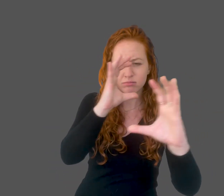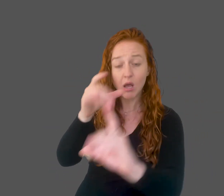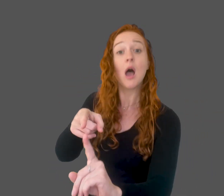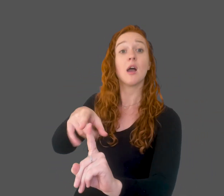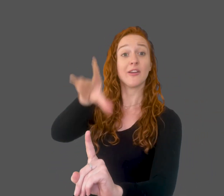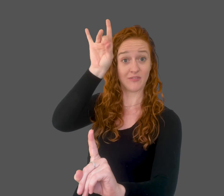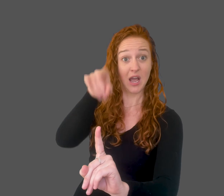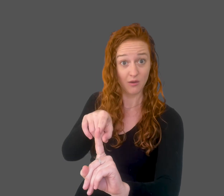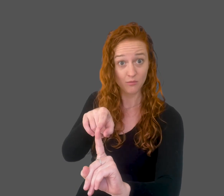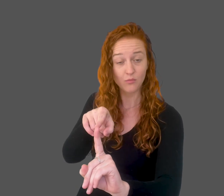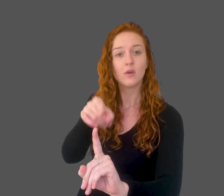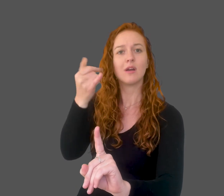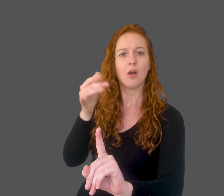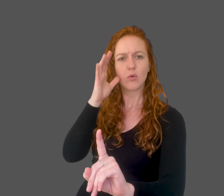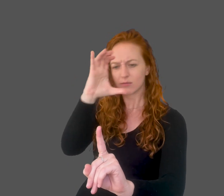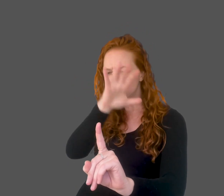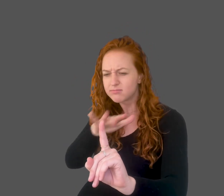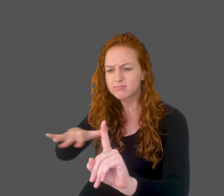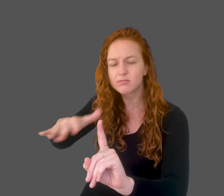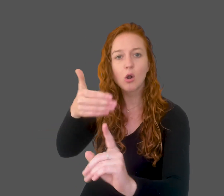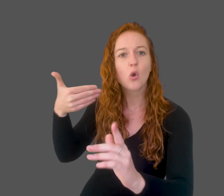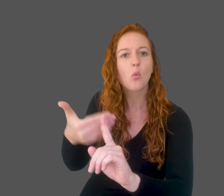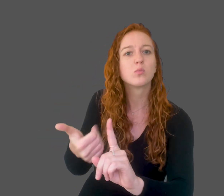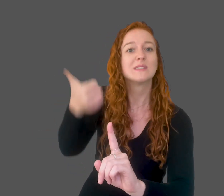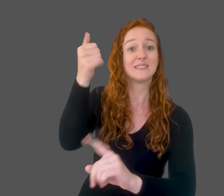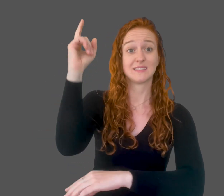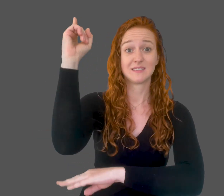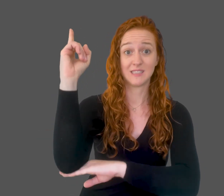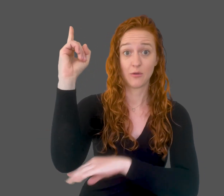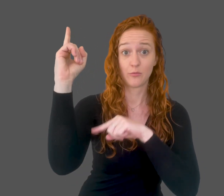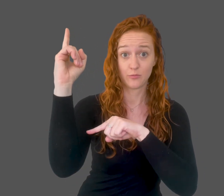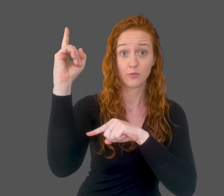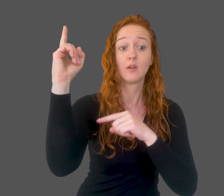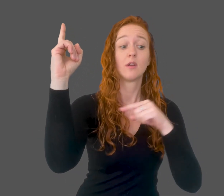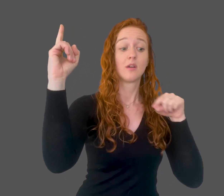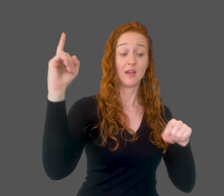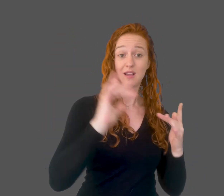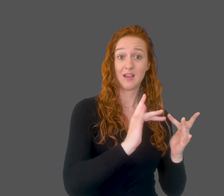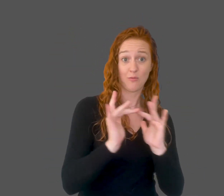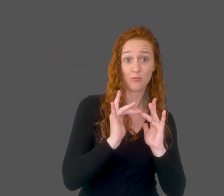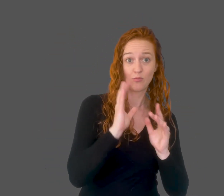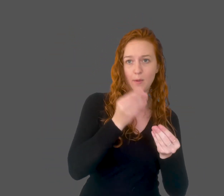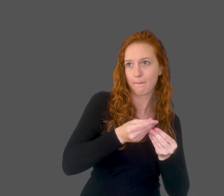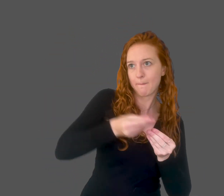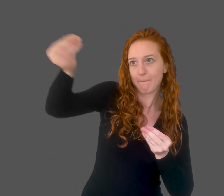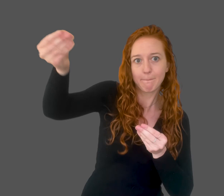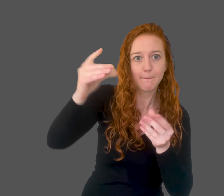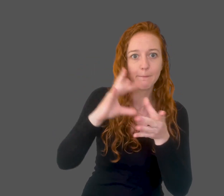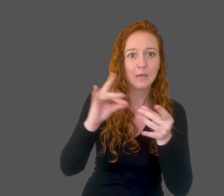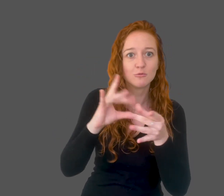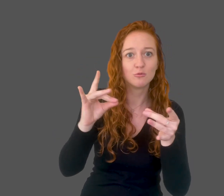Once the network locates your friend, it will send the message to your friend’s nearby cell tower.